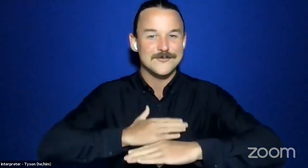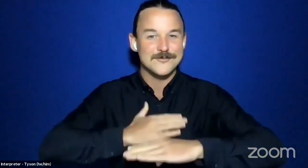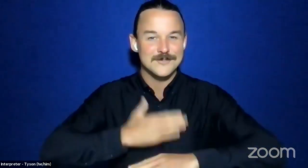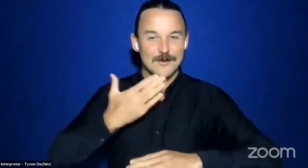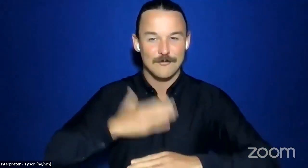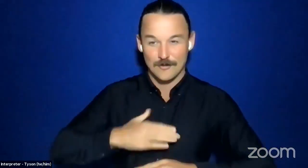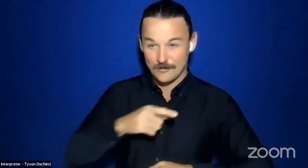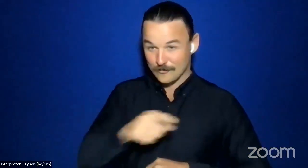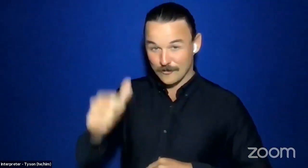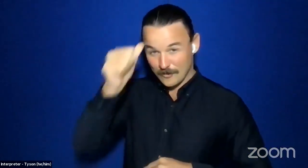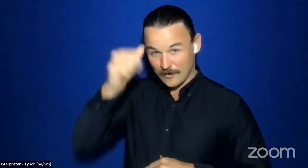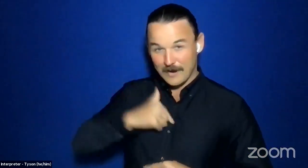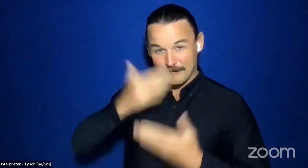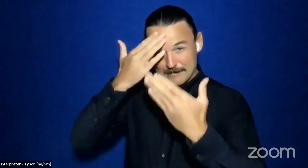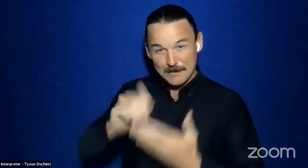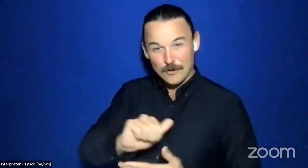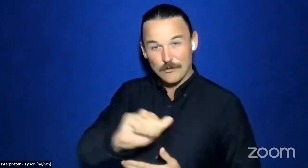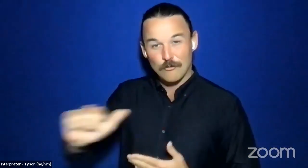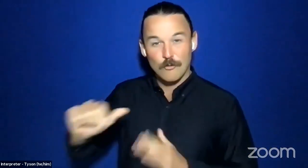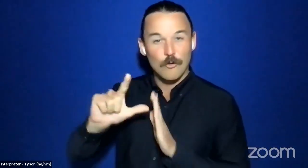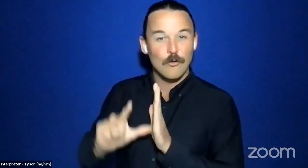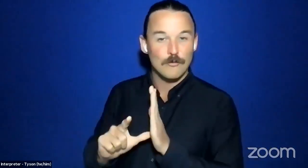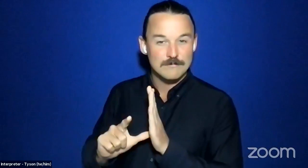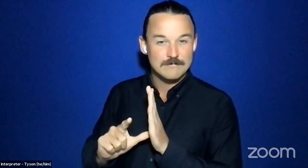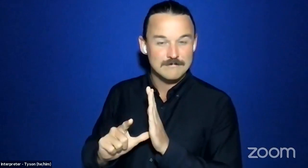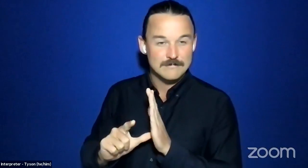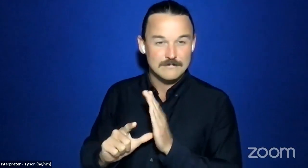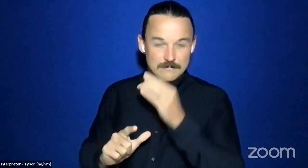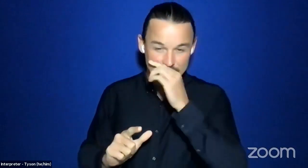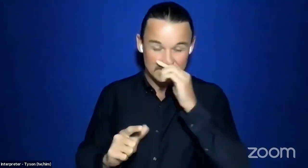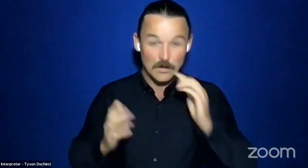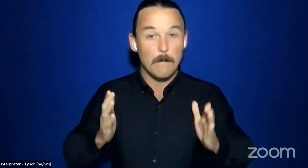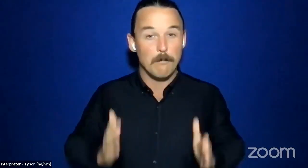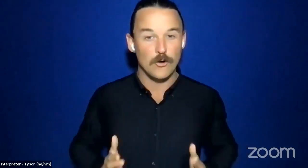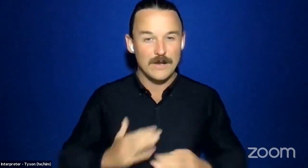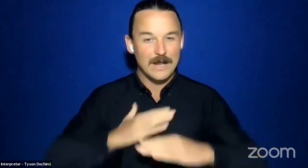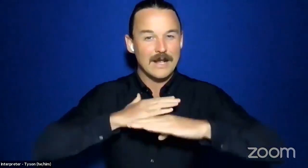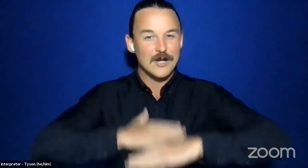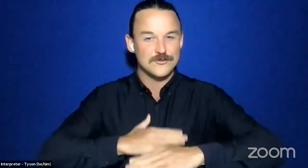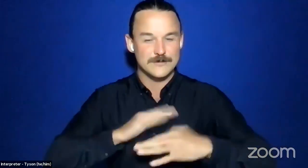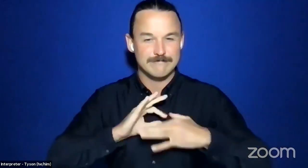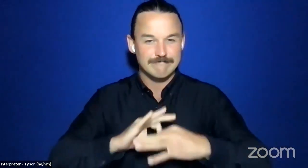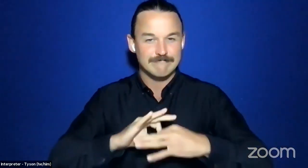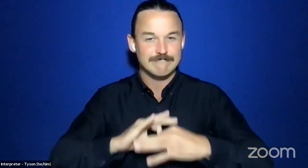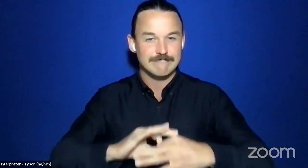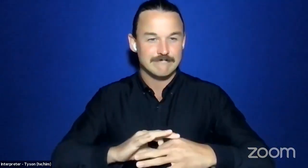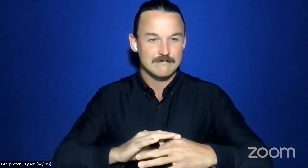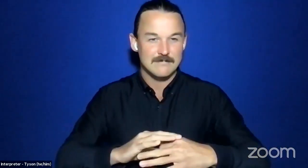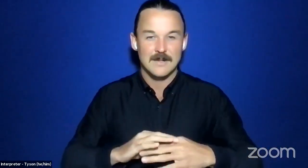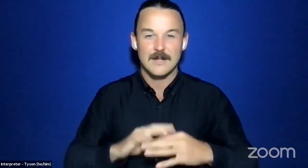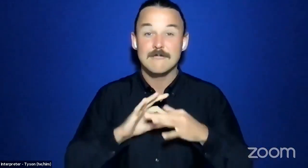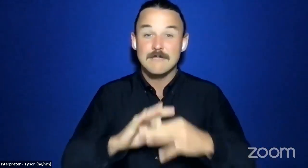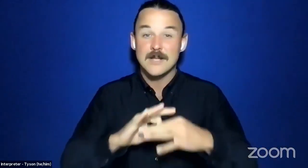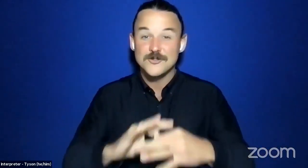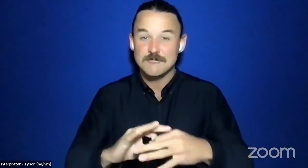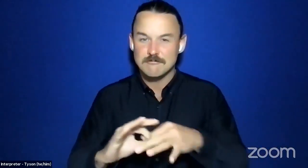And I want you all to know that I respect your Lord and can ship a late. What is country countries actually relationship, intimate